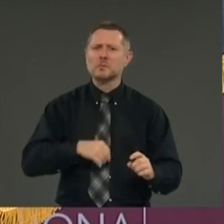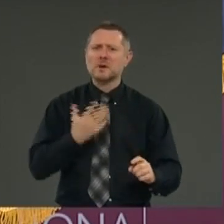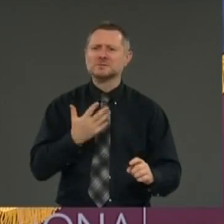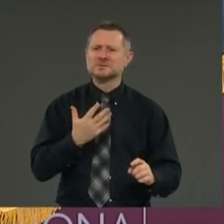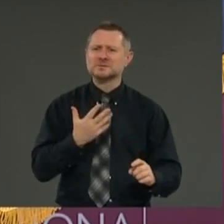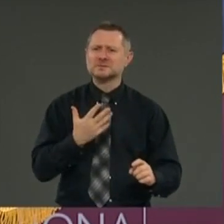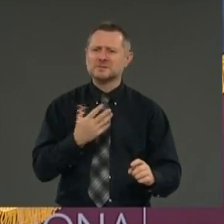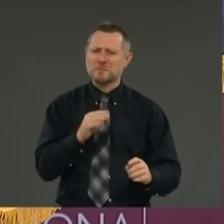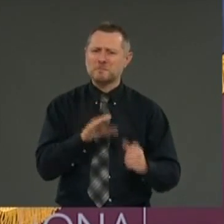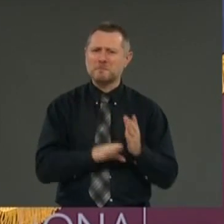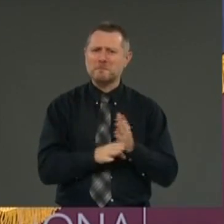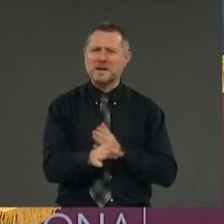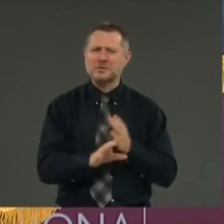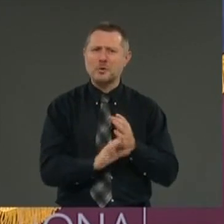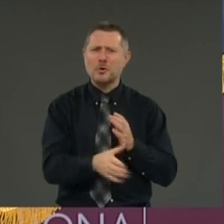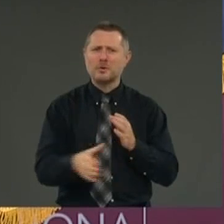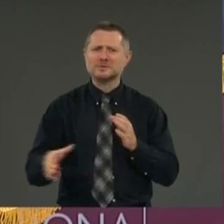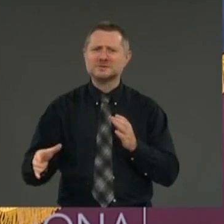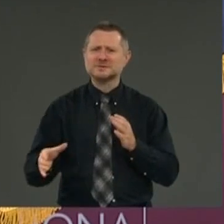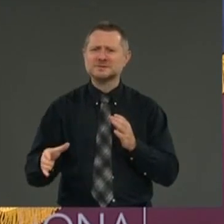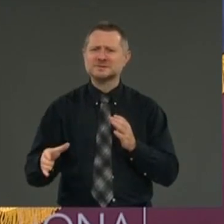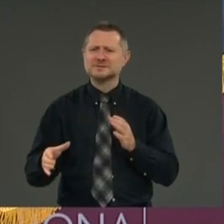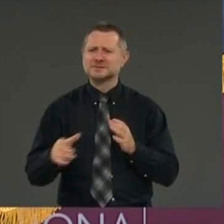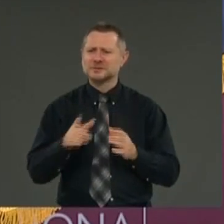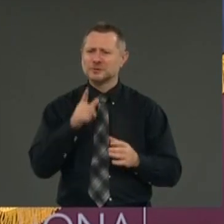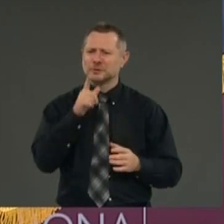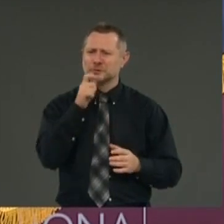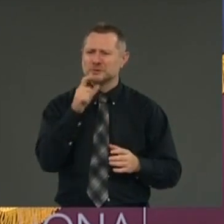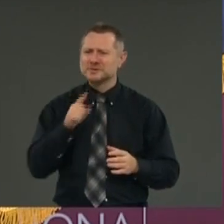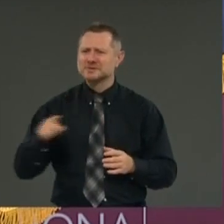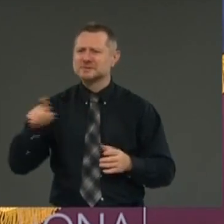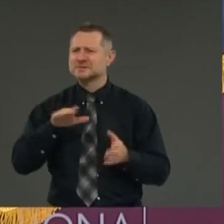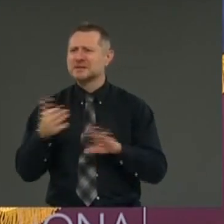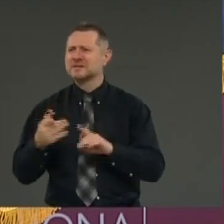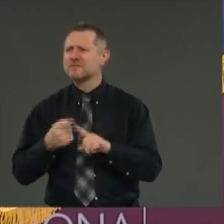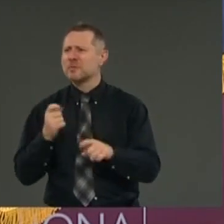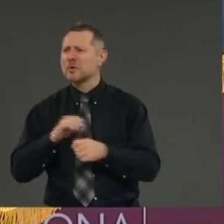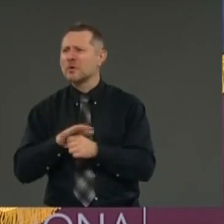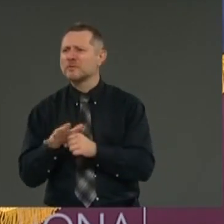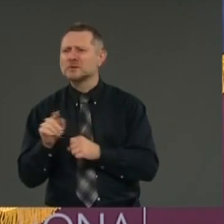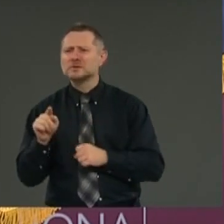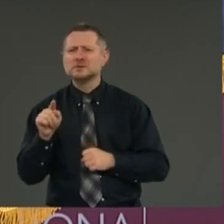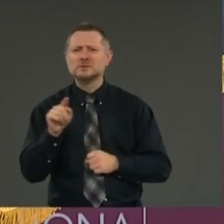WHICH AFFECTS AND KILLS MORE MINORITIES THAN ANYONE ELSE. YOU LOOK AROUND THIS COUNTRY AND